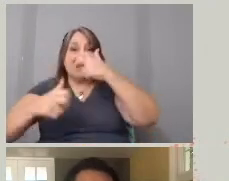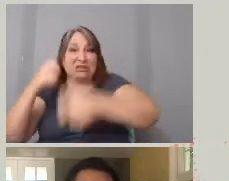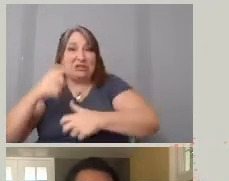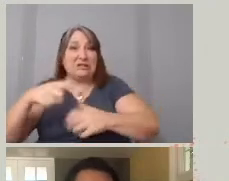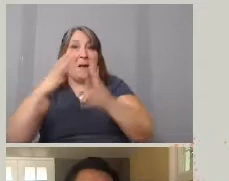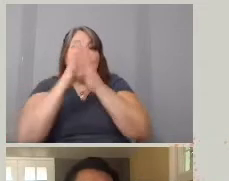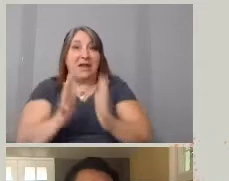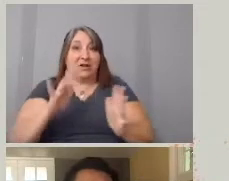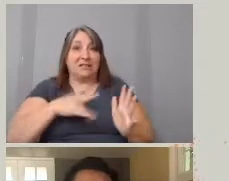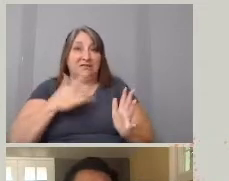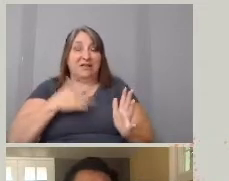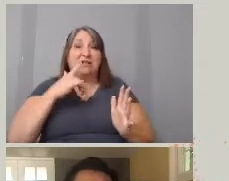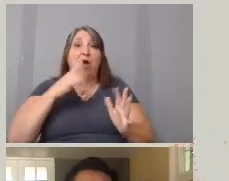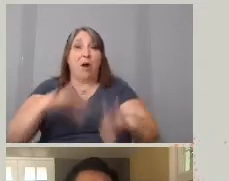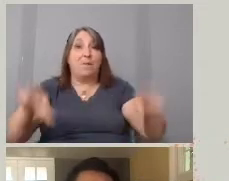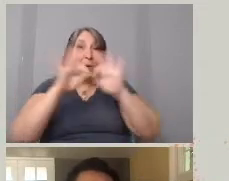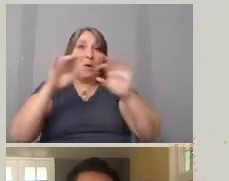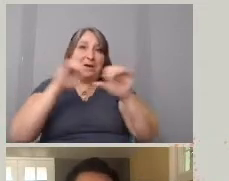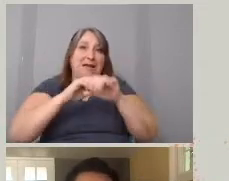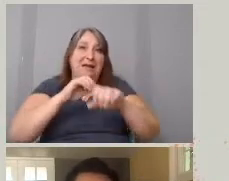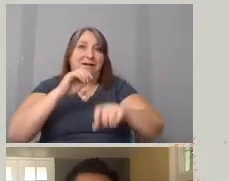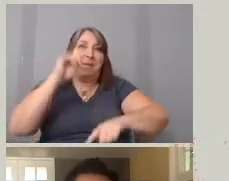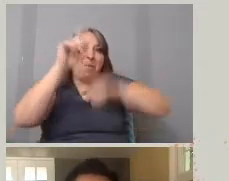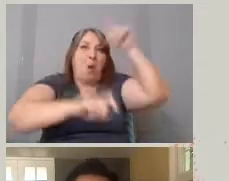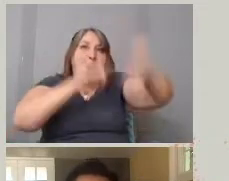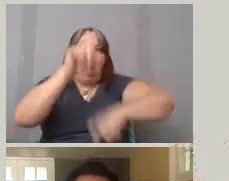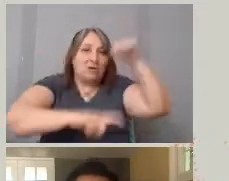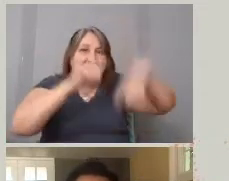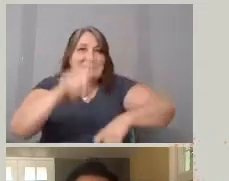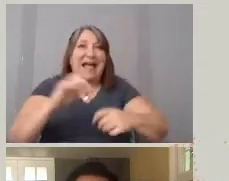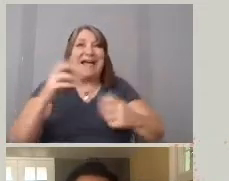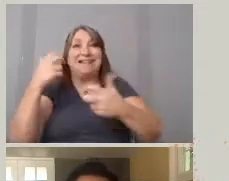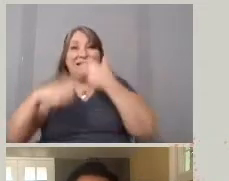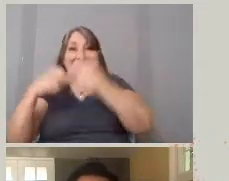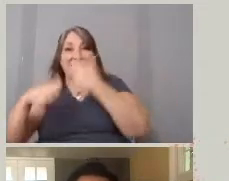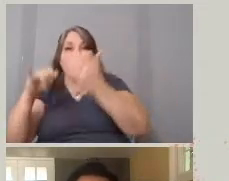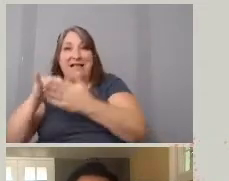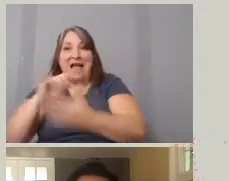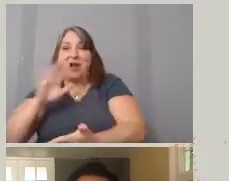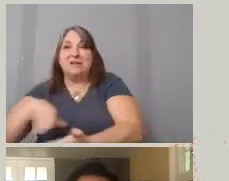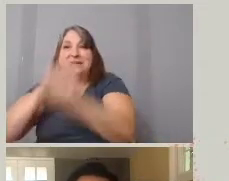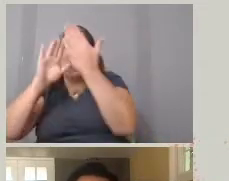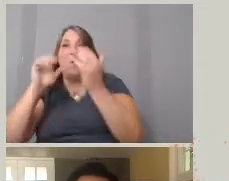in Gallup Polls and the issues that are dealt with in ITVS films.